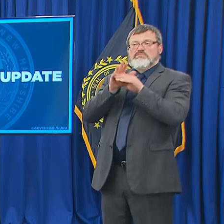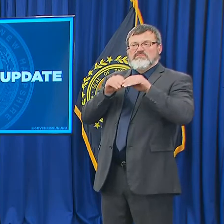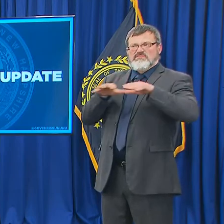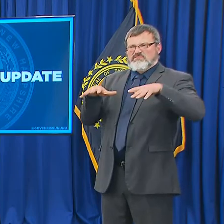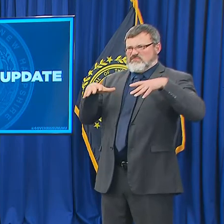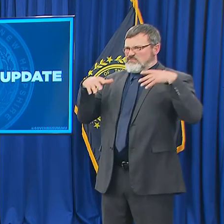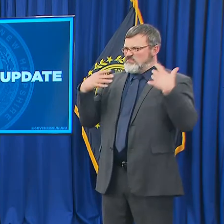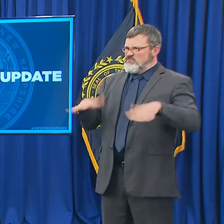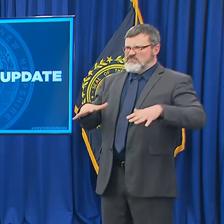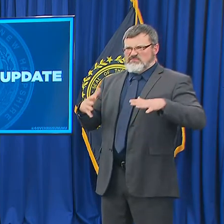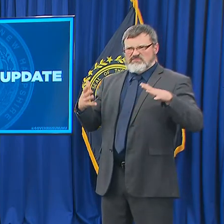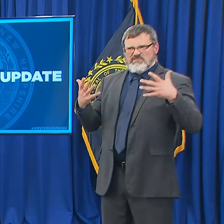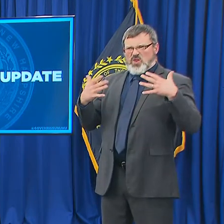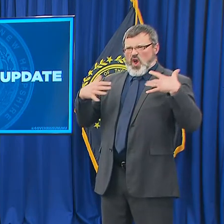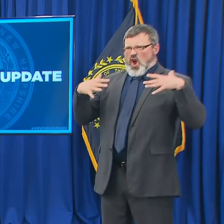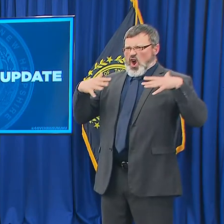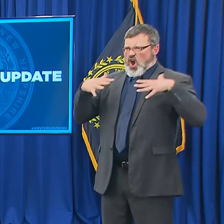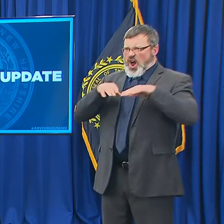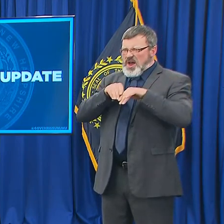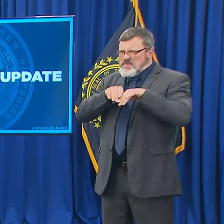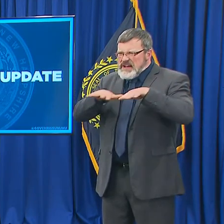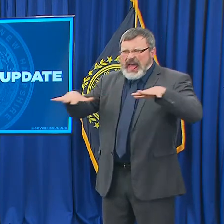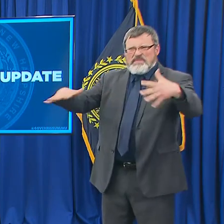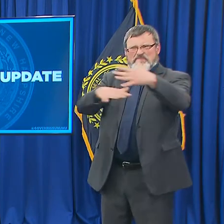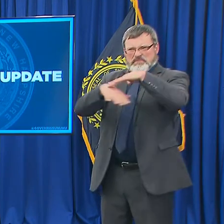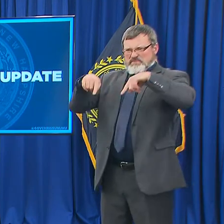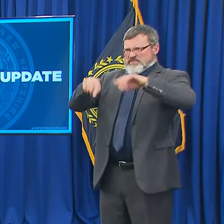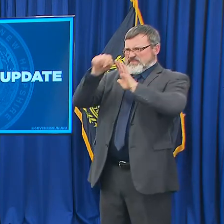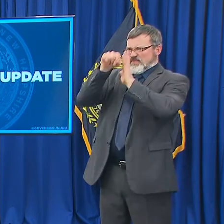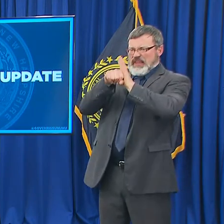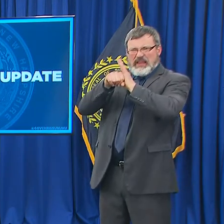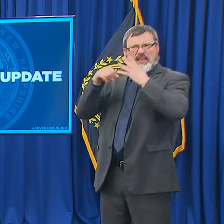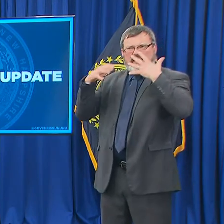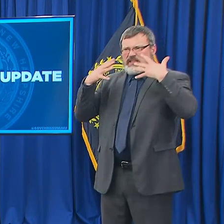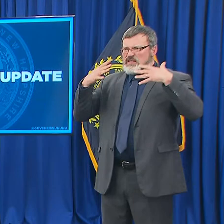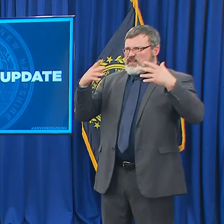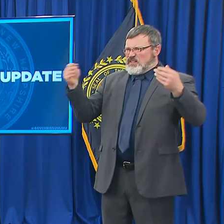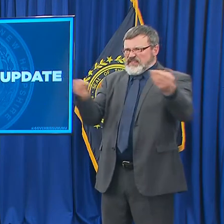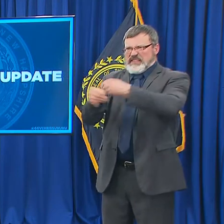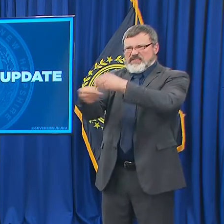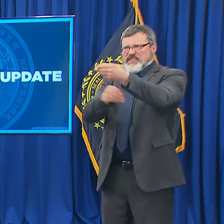to heed the community mitigation guidance to slow and control